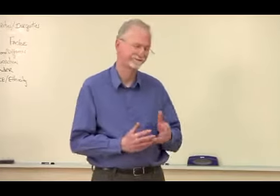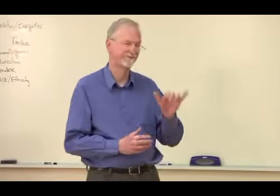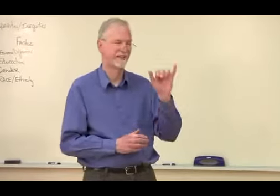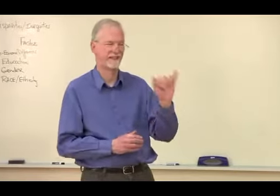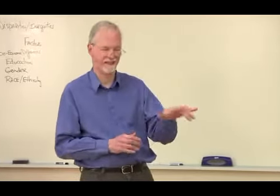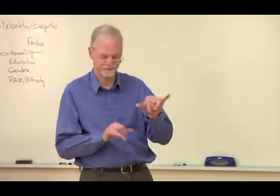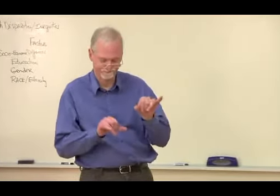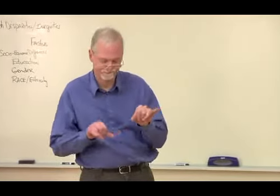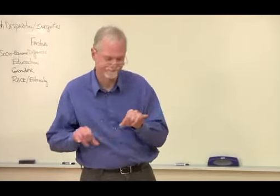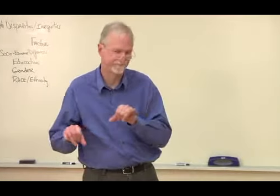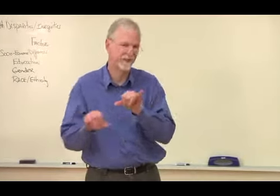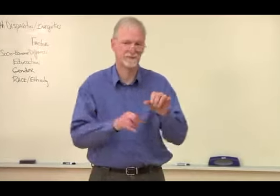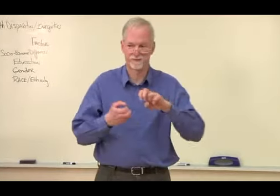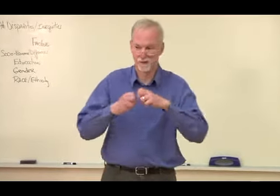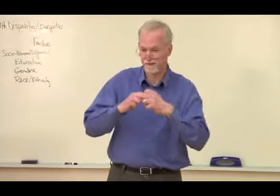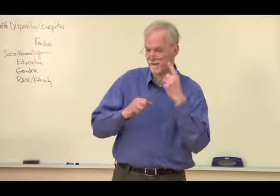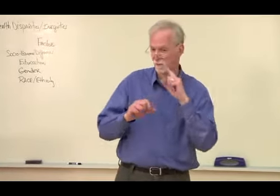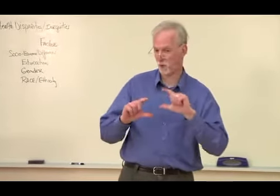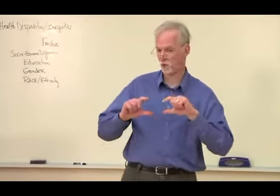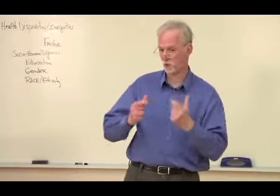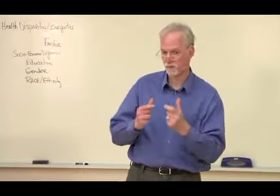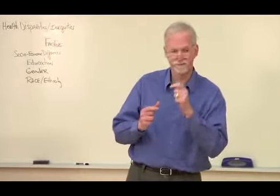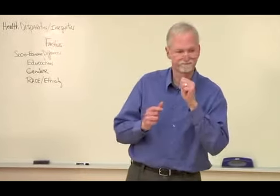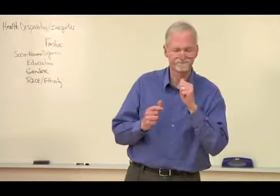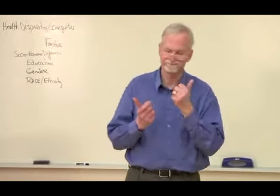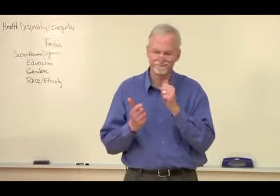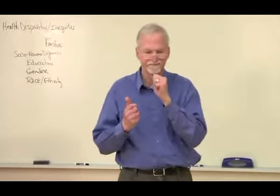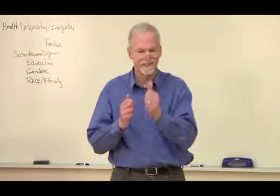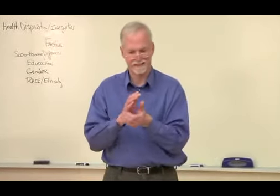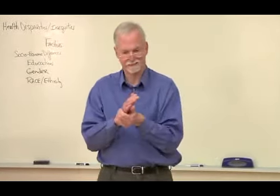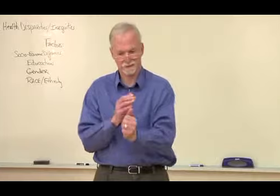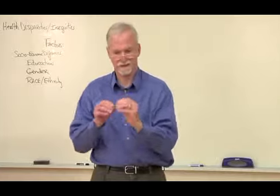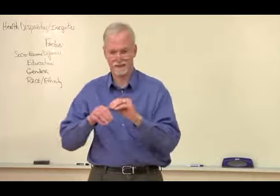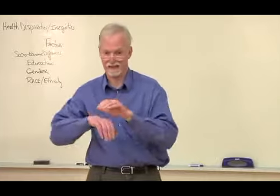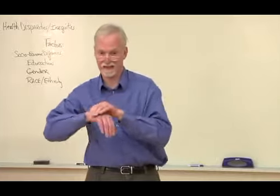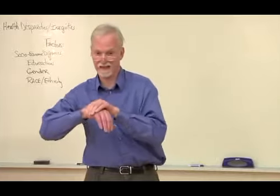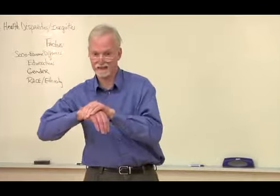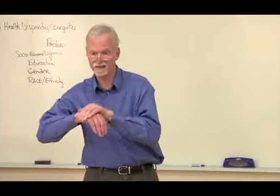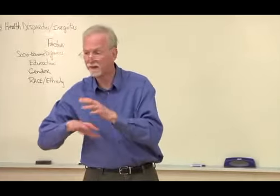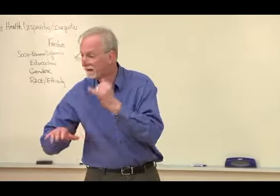Well, that's a common problem in groups that aren't fluent in English.